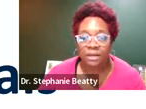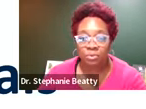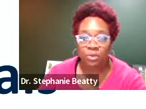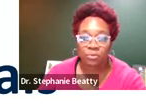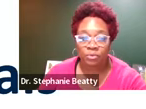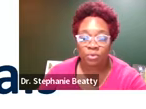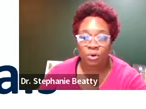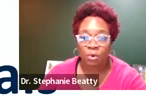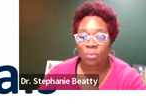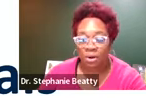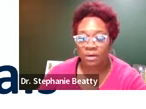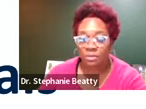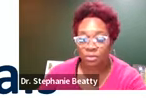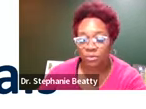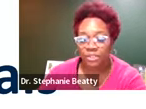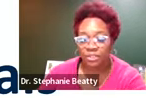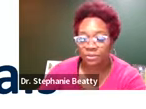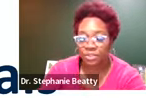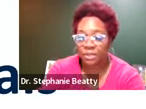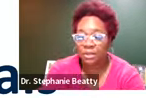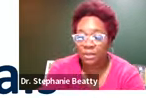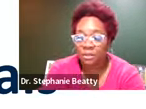So do your homework and do your research.